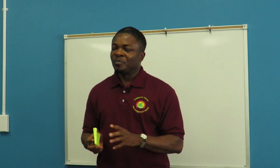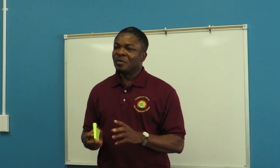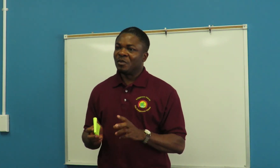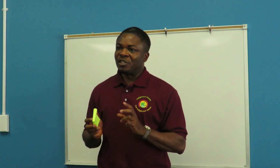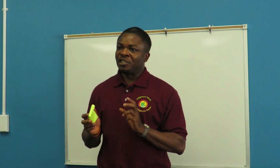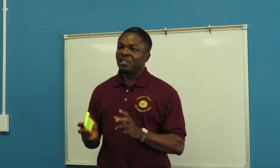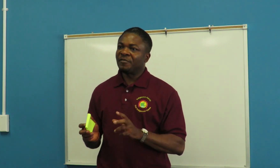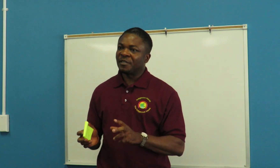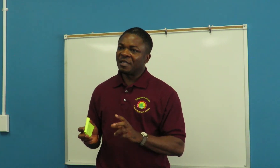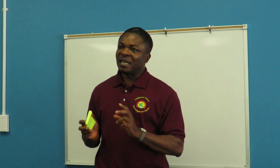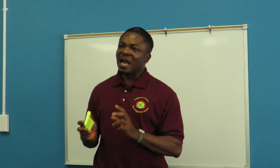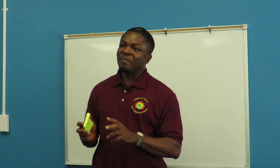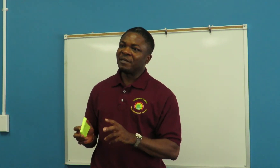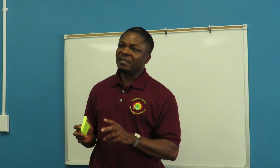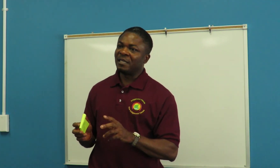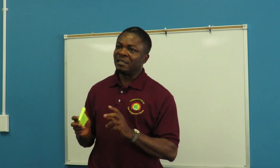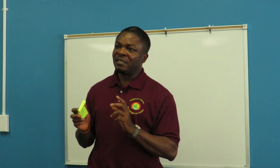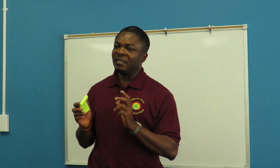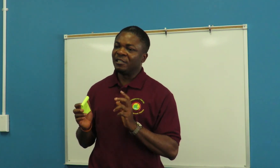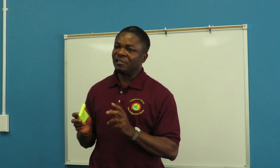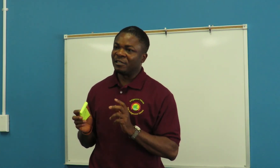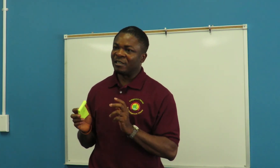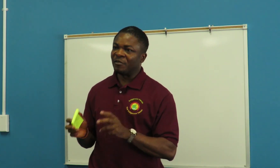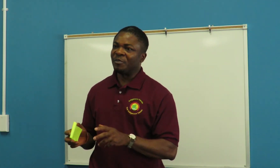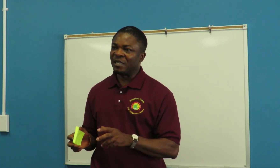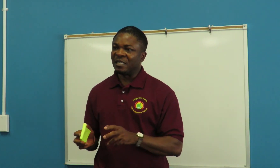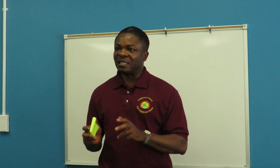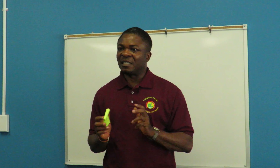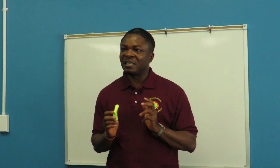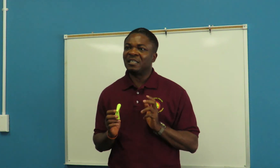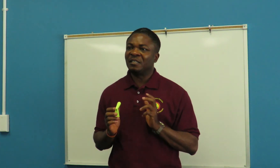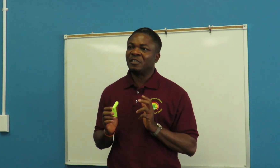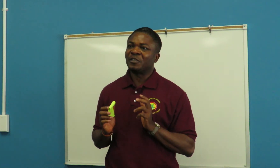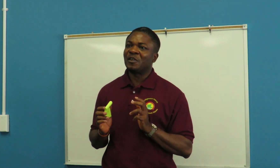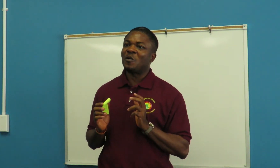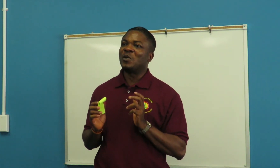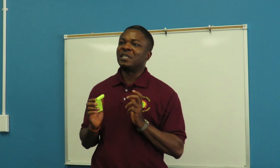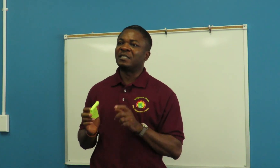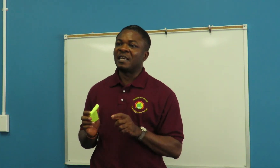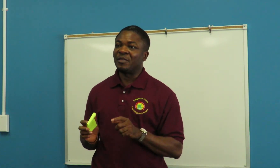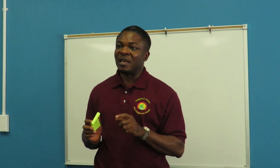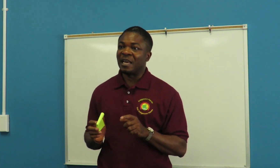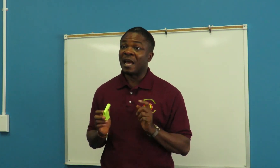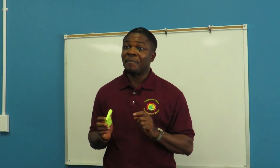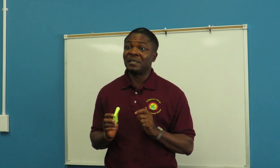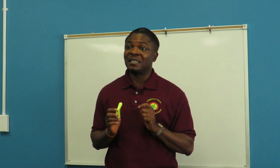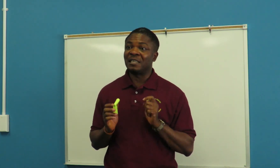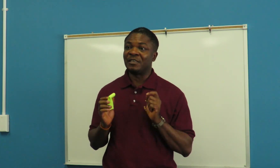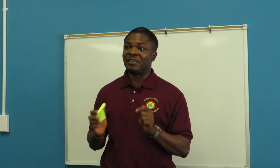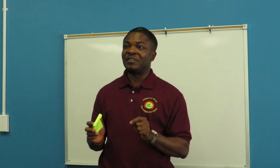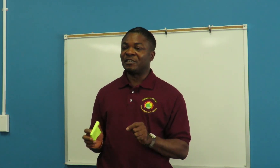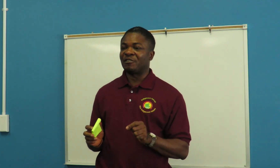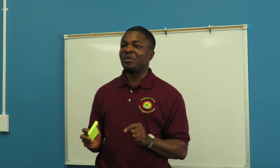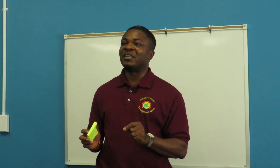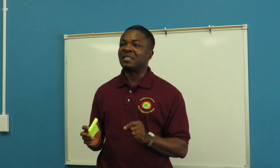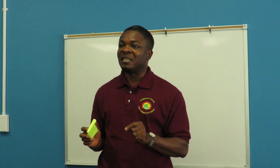The shift that happens in indigenous Deaf communities. It does not only stay there happens in the hearing communities